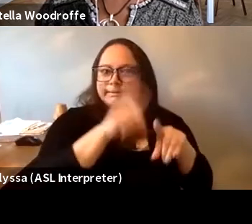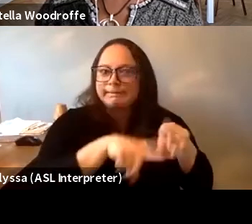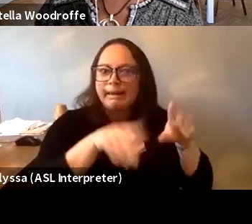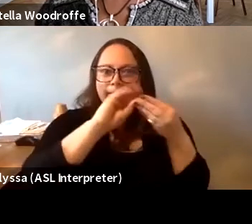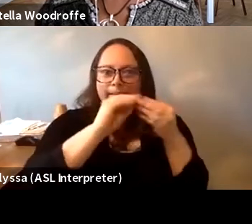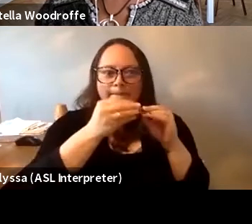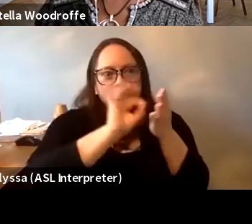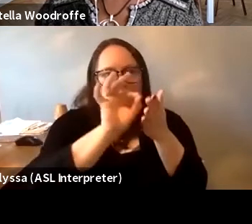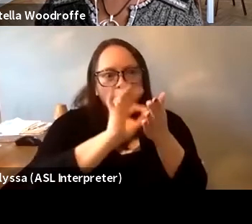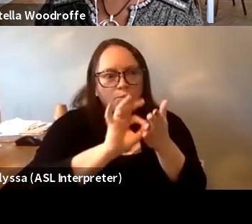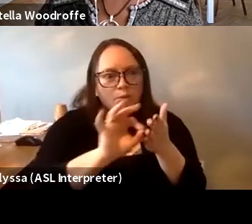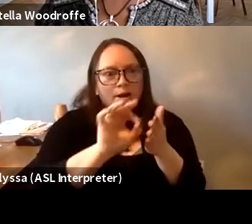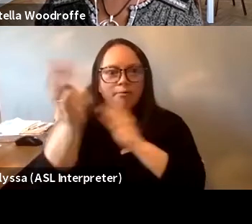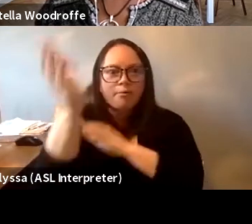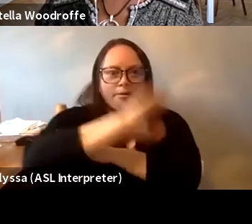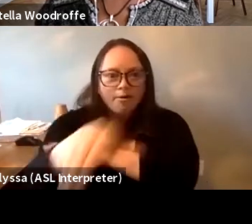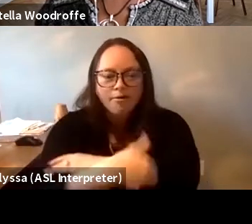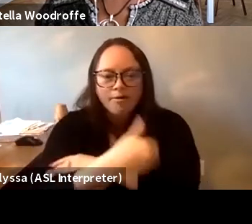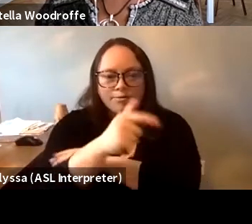things that you may not like or you just, you know, you like a